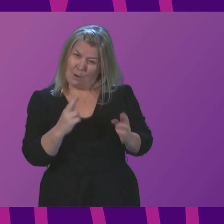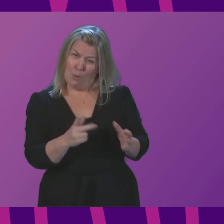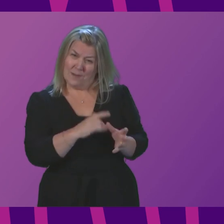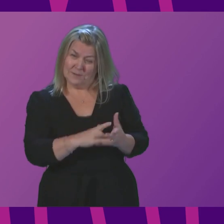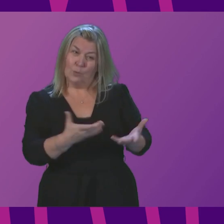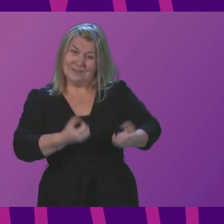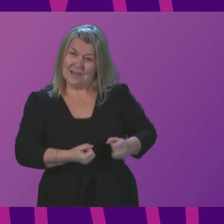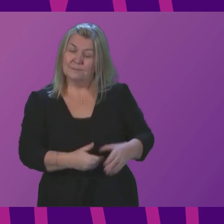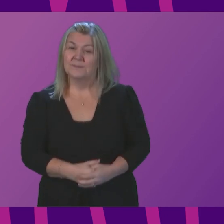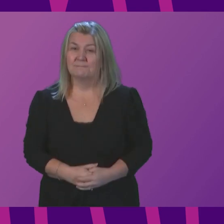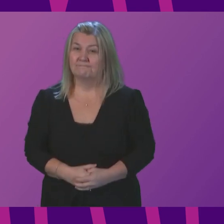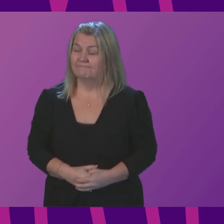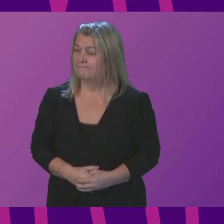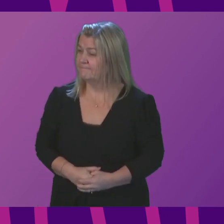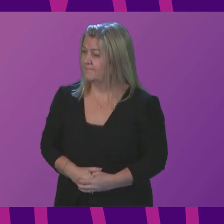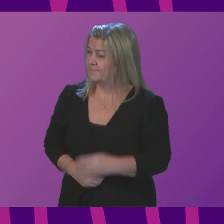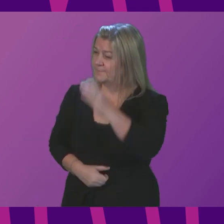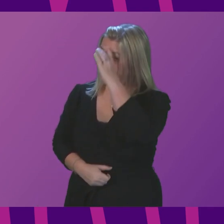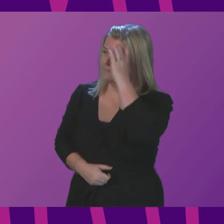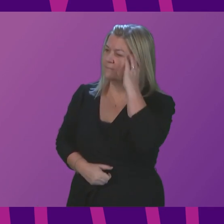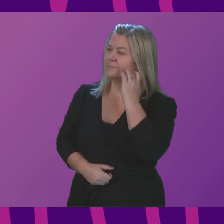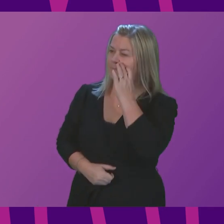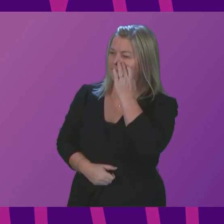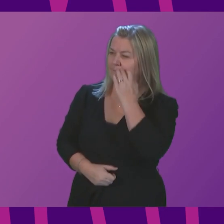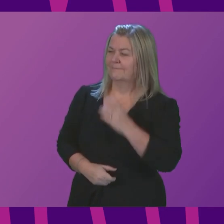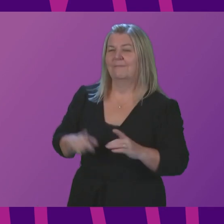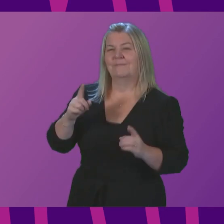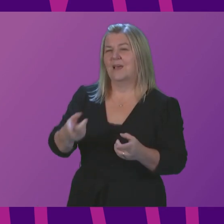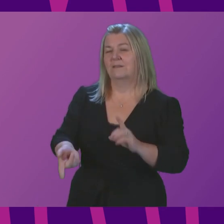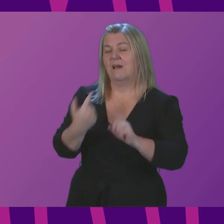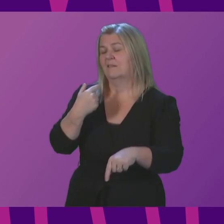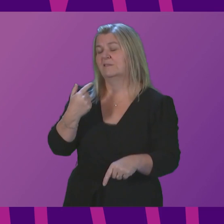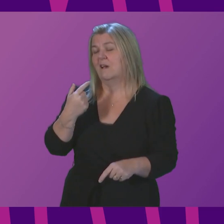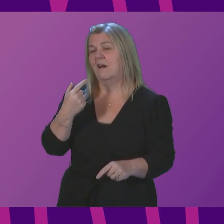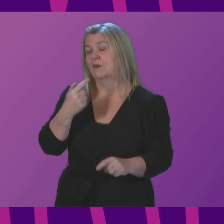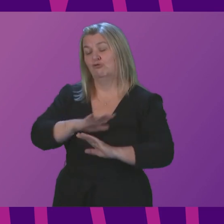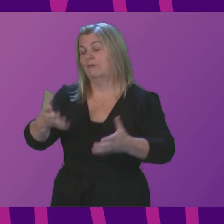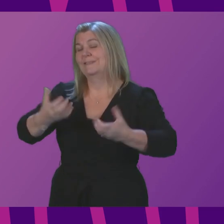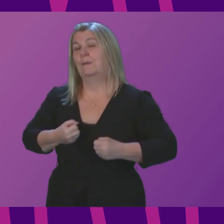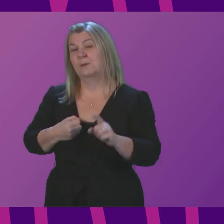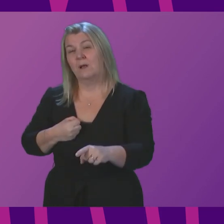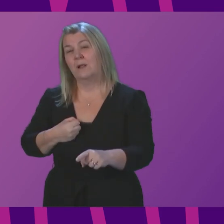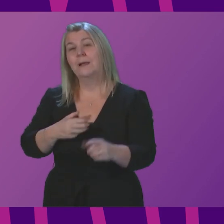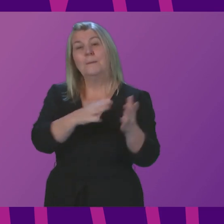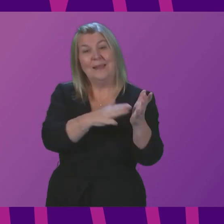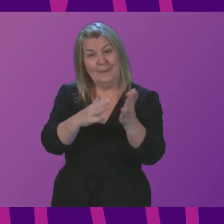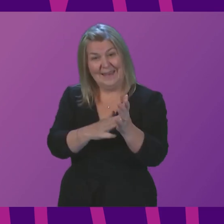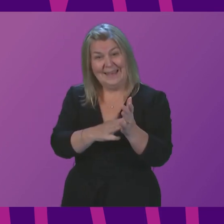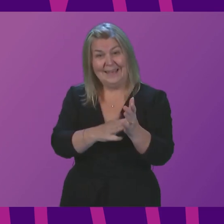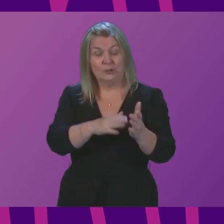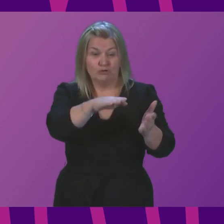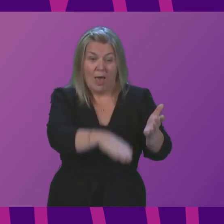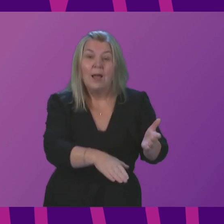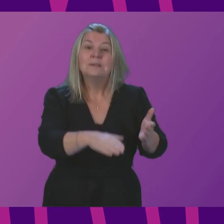That answer is simply unacceptable and complacent. Milly Main died in 2017. Two months ago, there